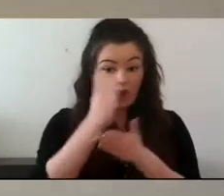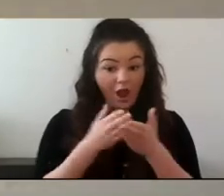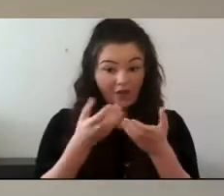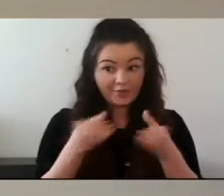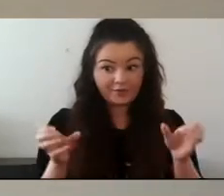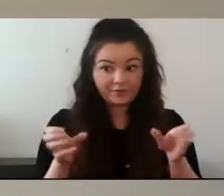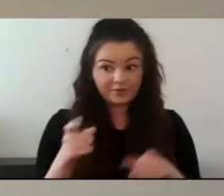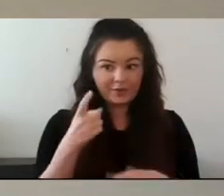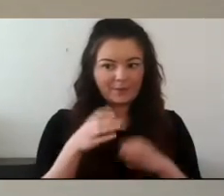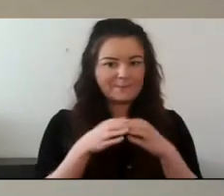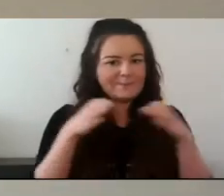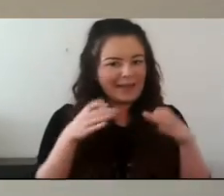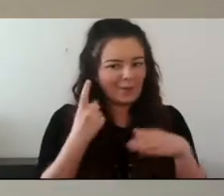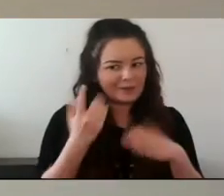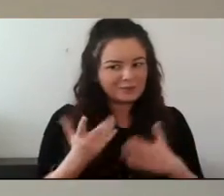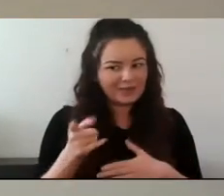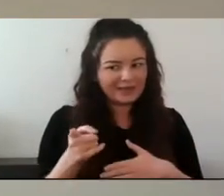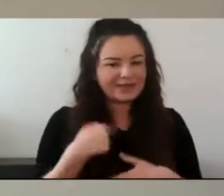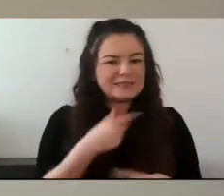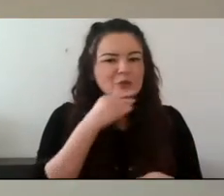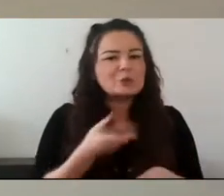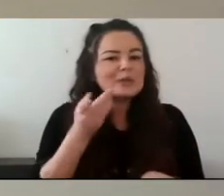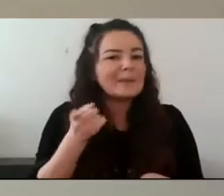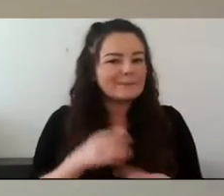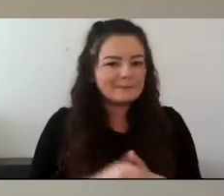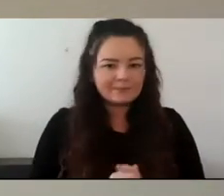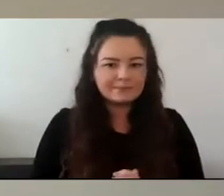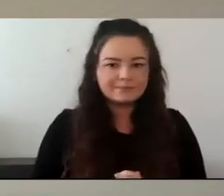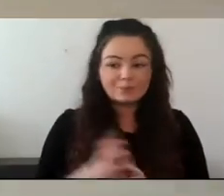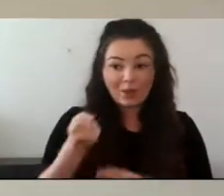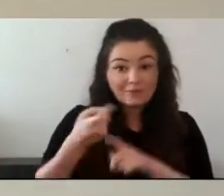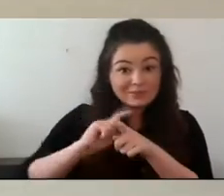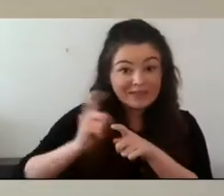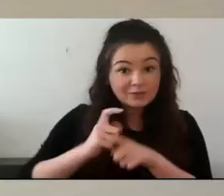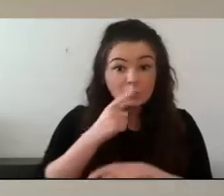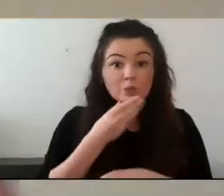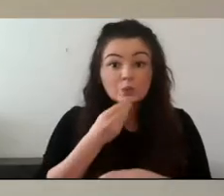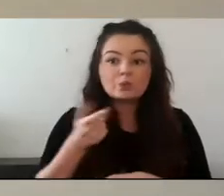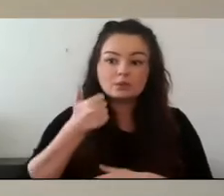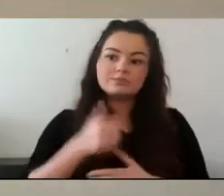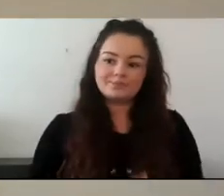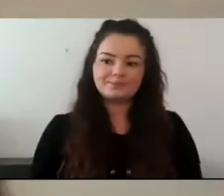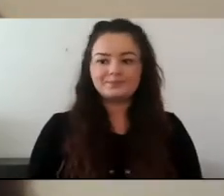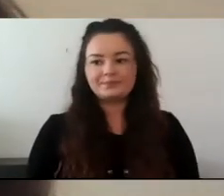I have slightly bigger ones today that I need to use up so if you've got some potatoes you can use